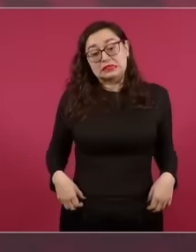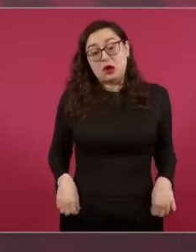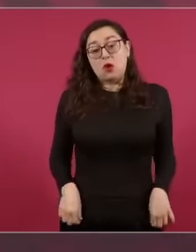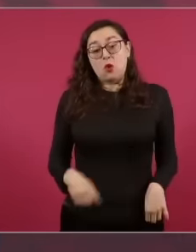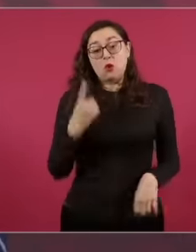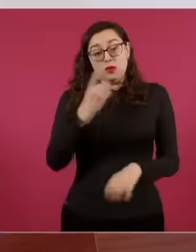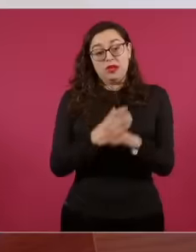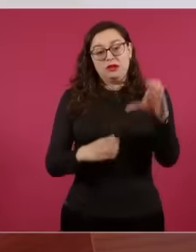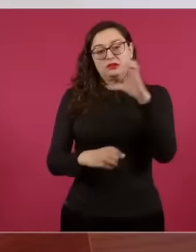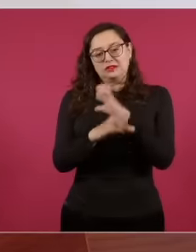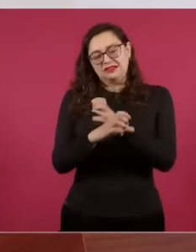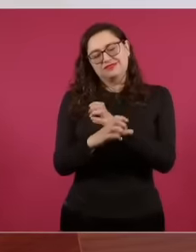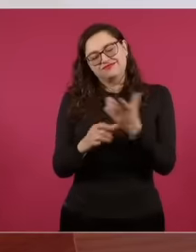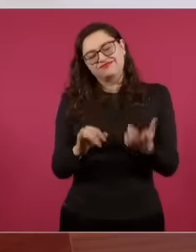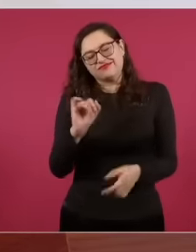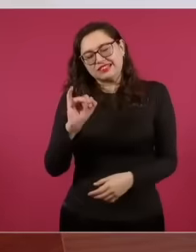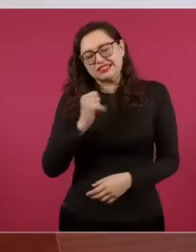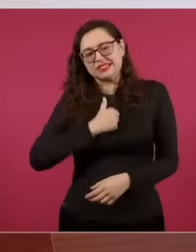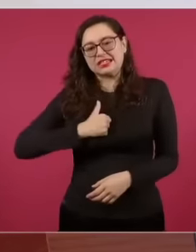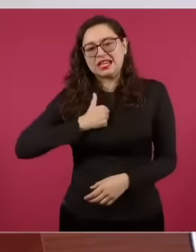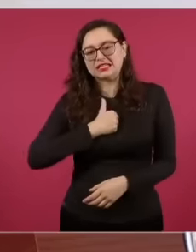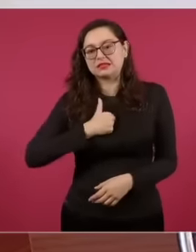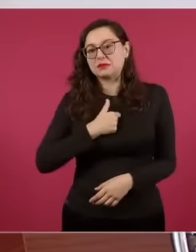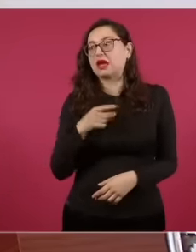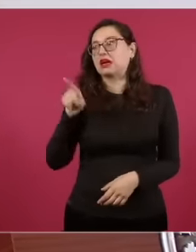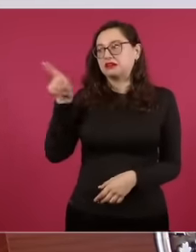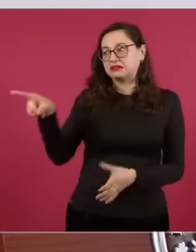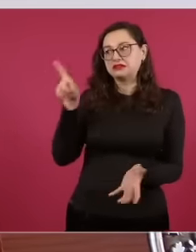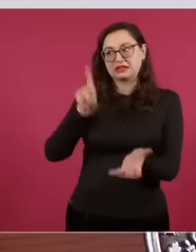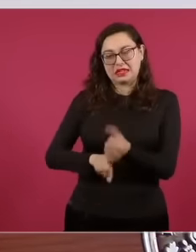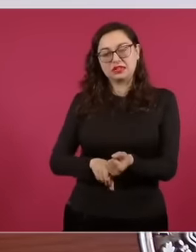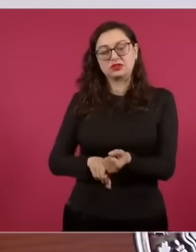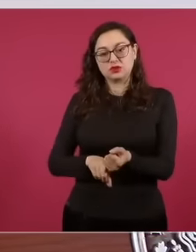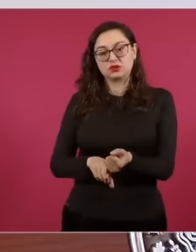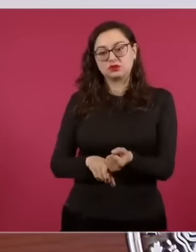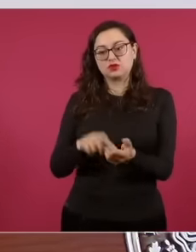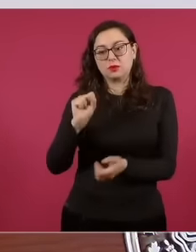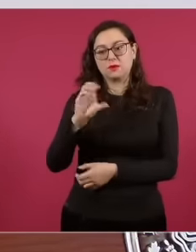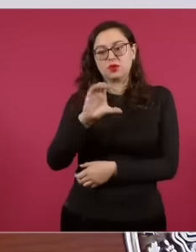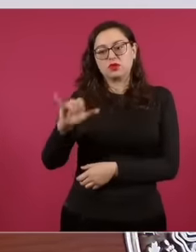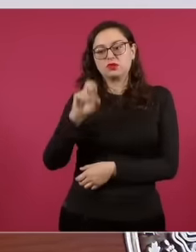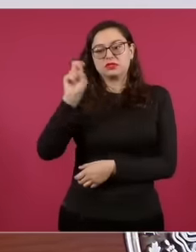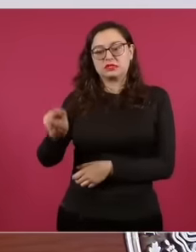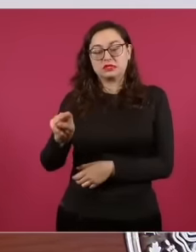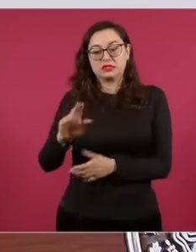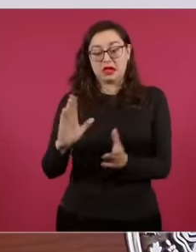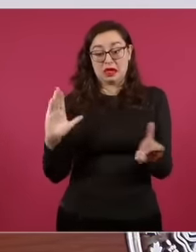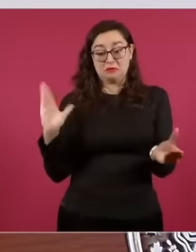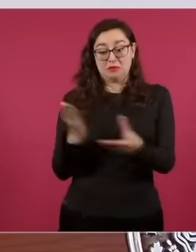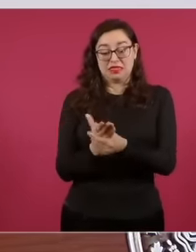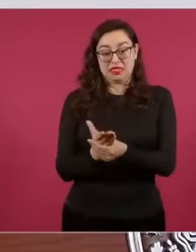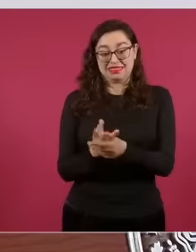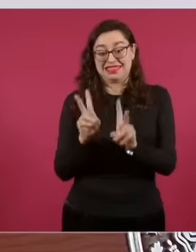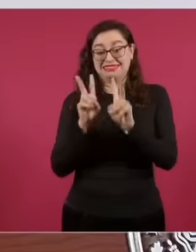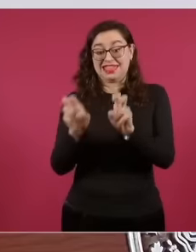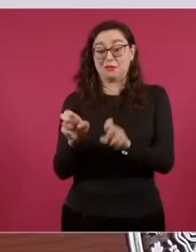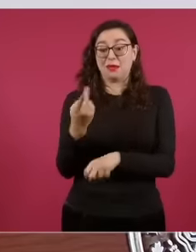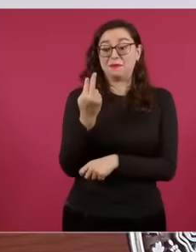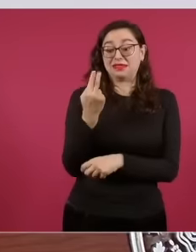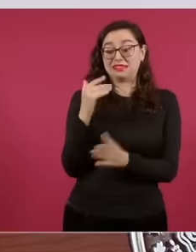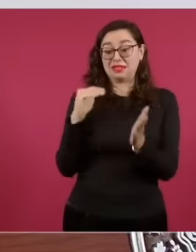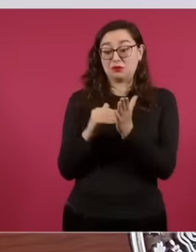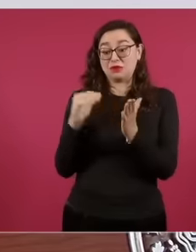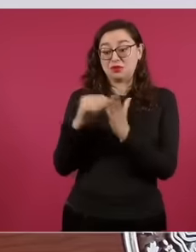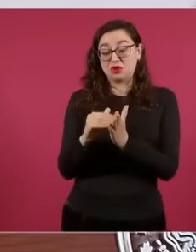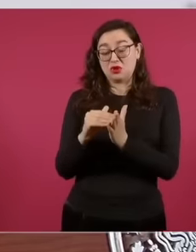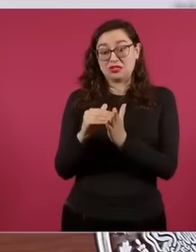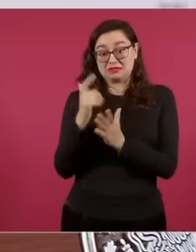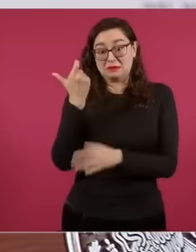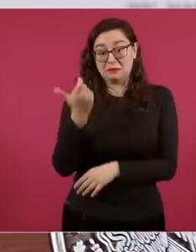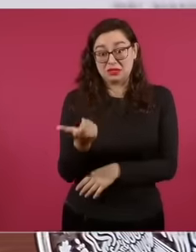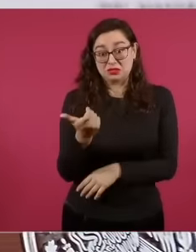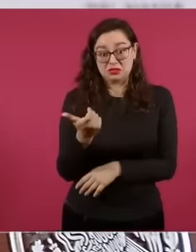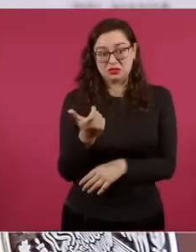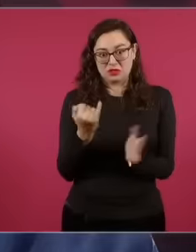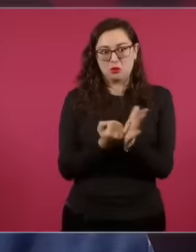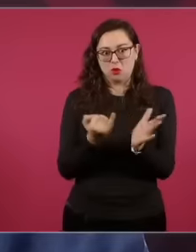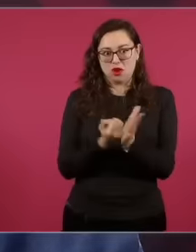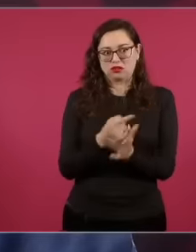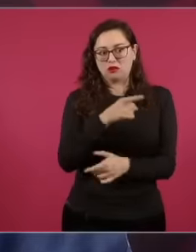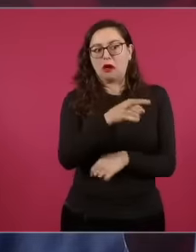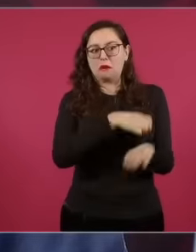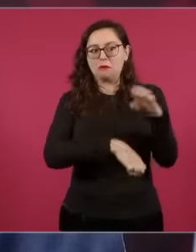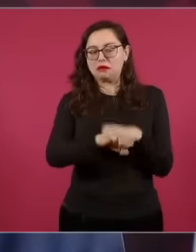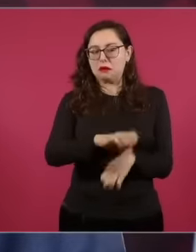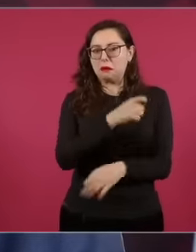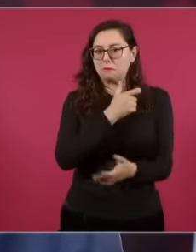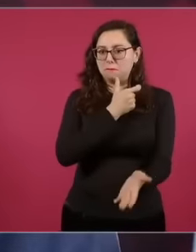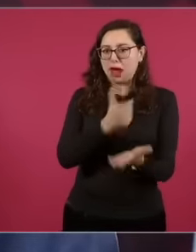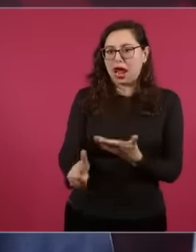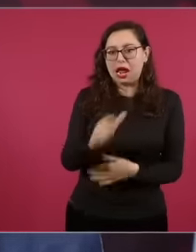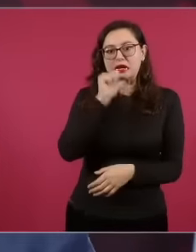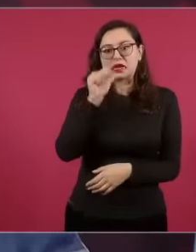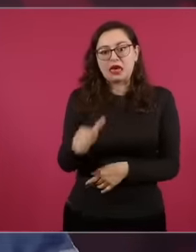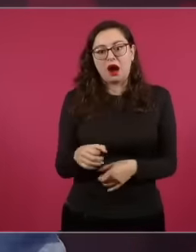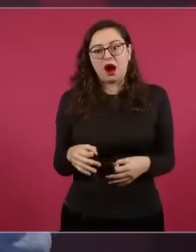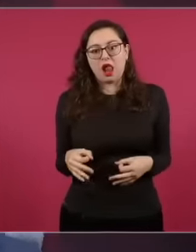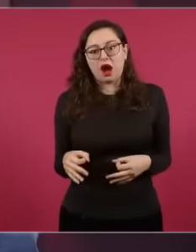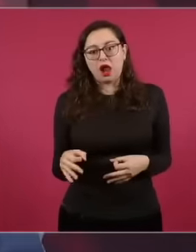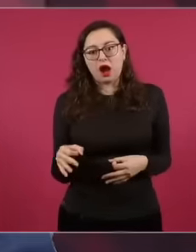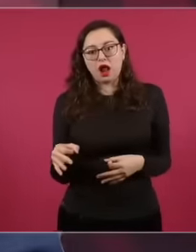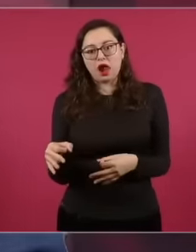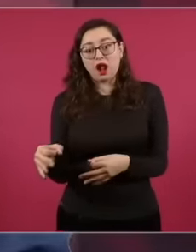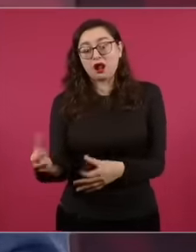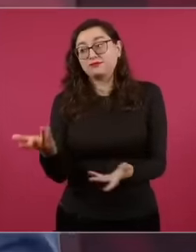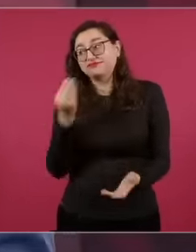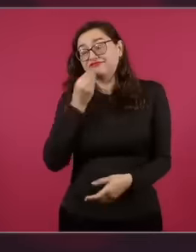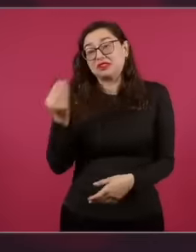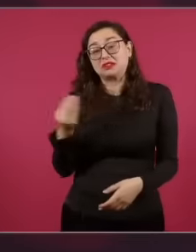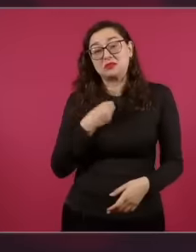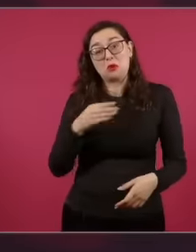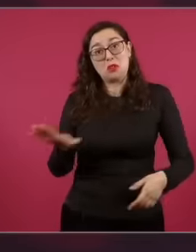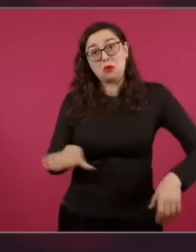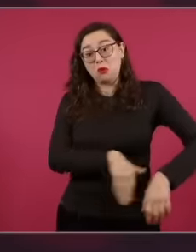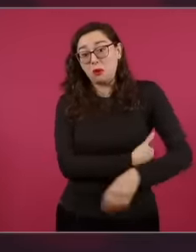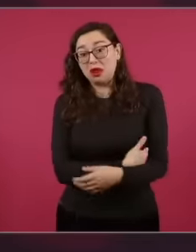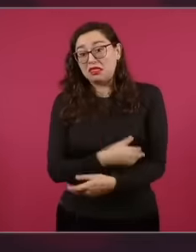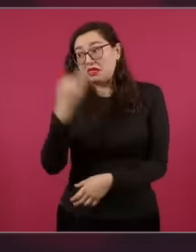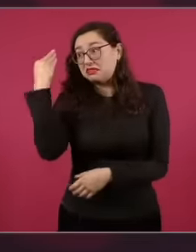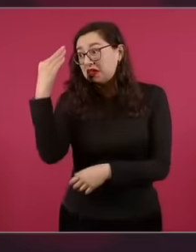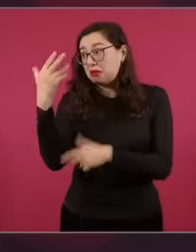million pesos, which is yes, I would like them to process it, but otherwise this